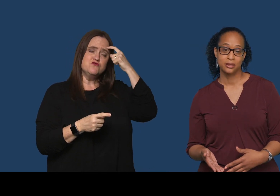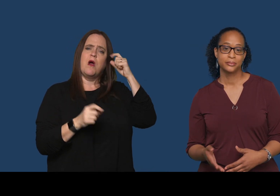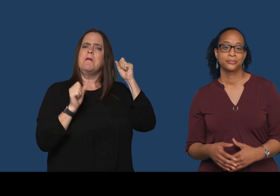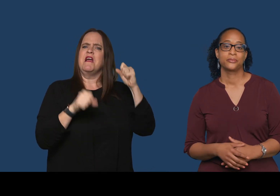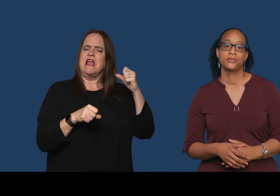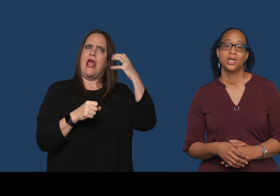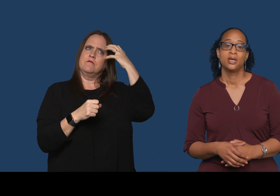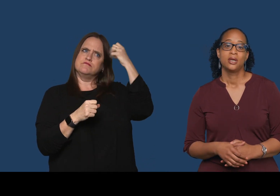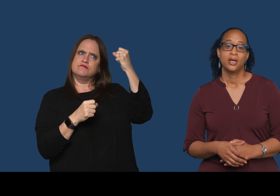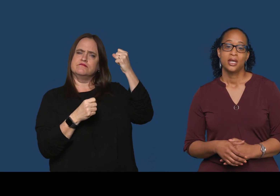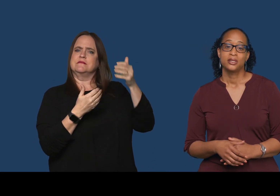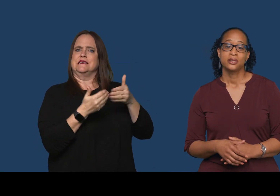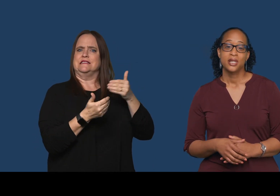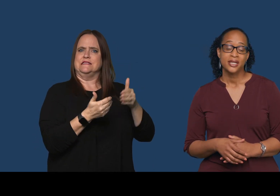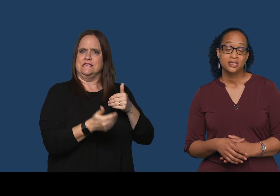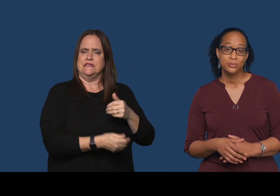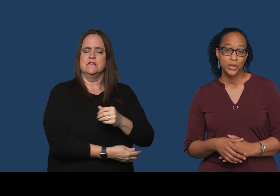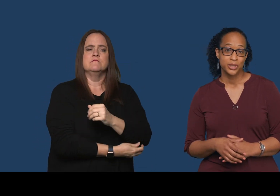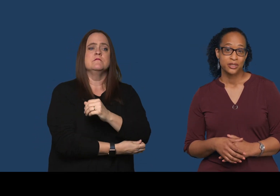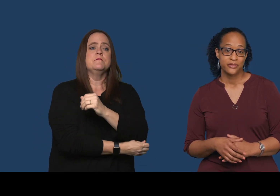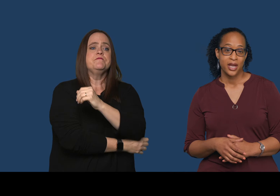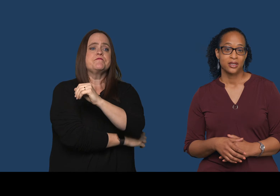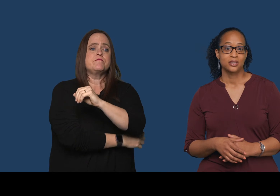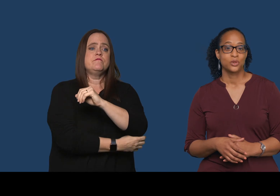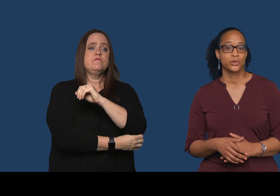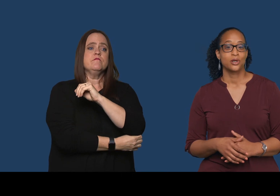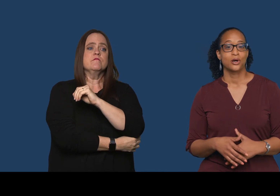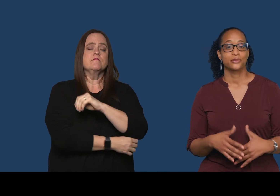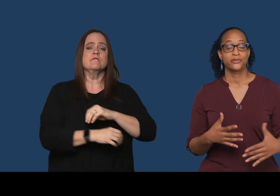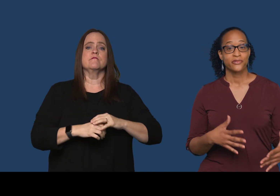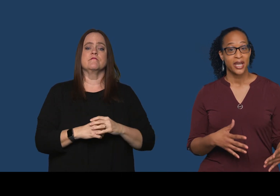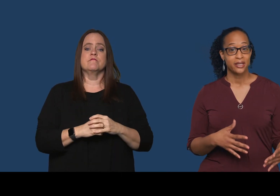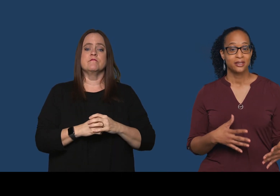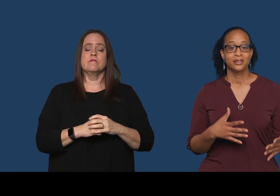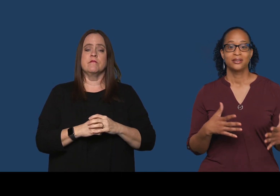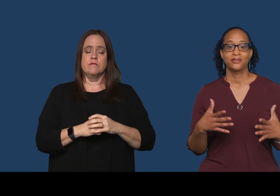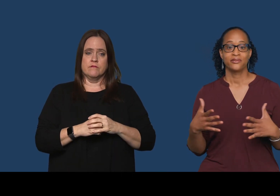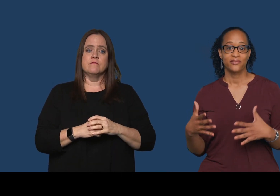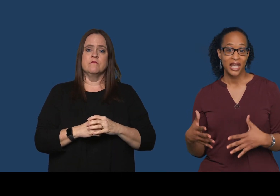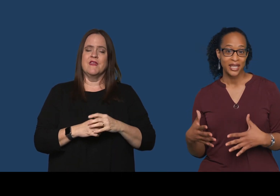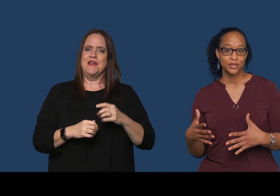And then the last component of that is what we call the fight, flight,